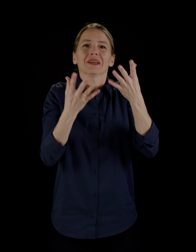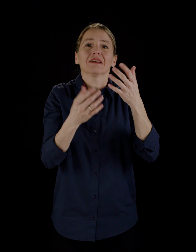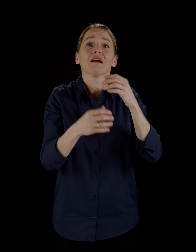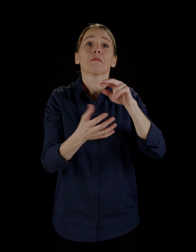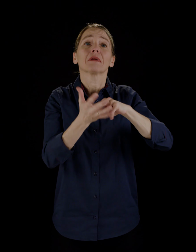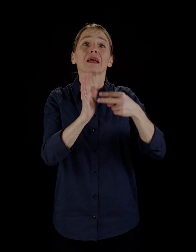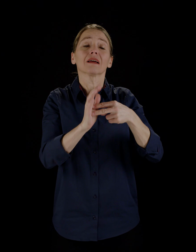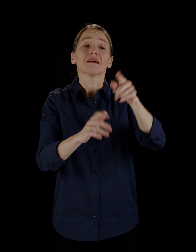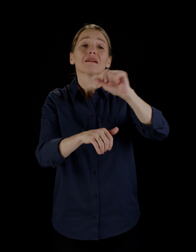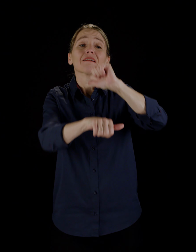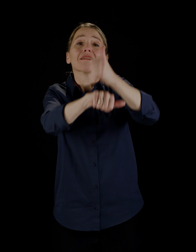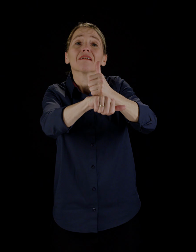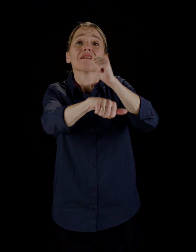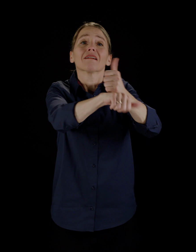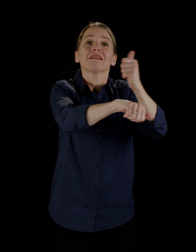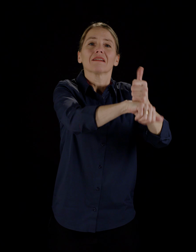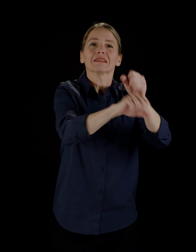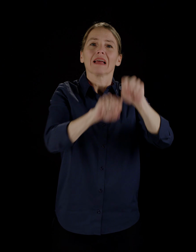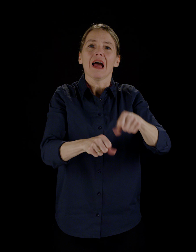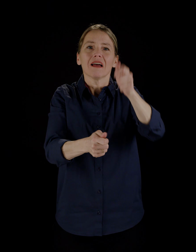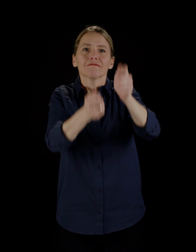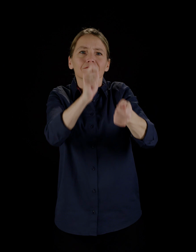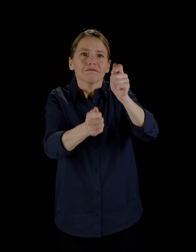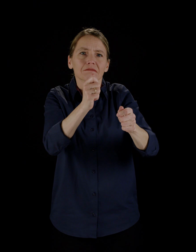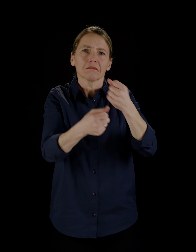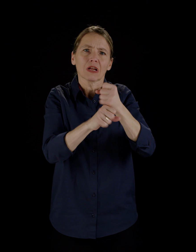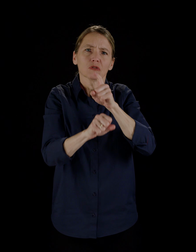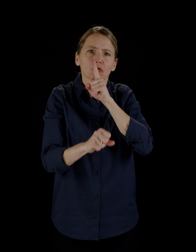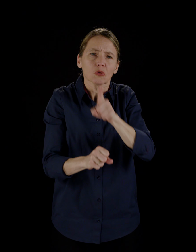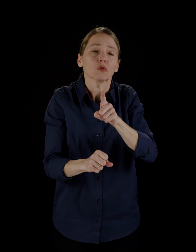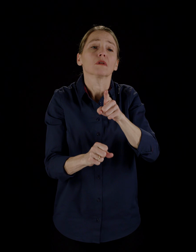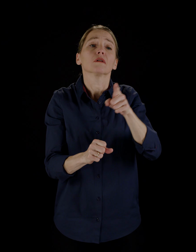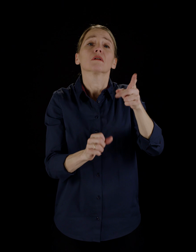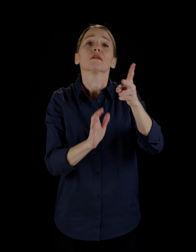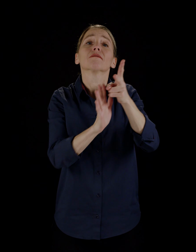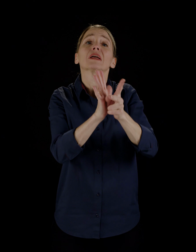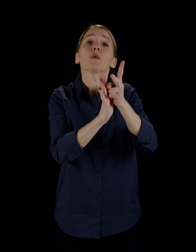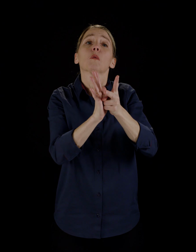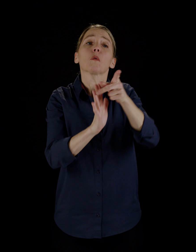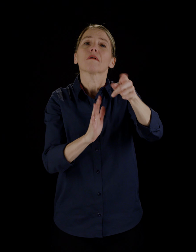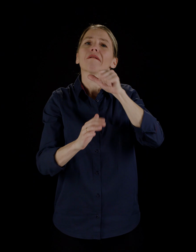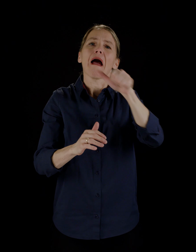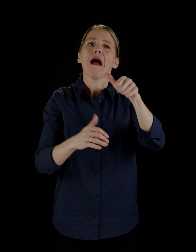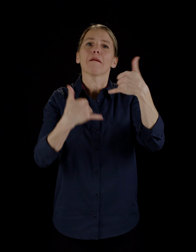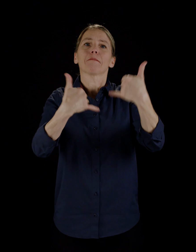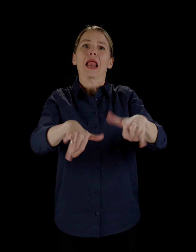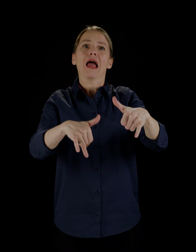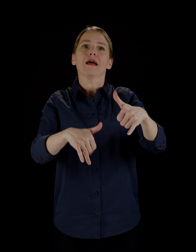Using Facebook for 20 hours a month will use approximately 2.5 GB of data.